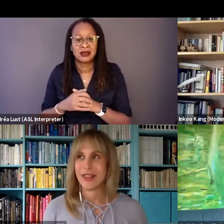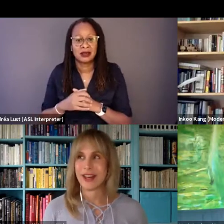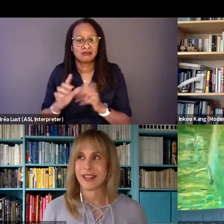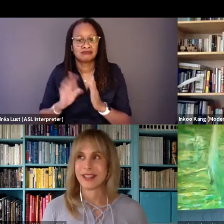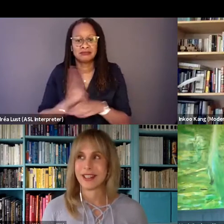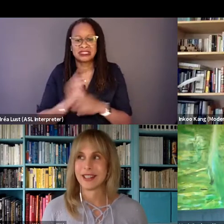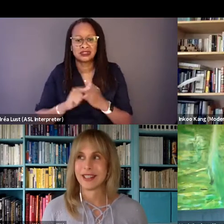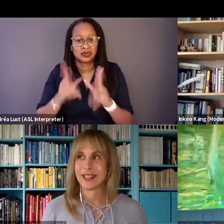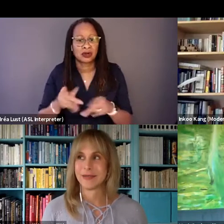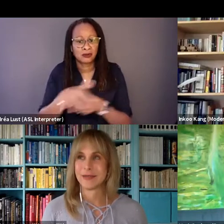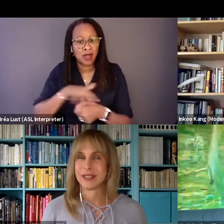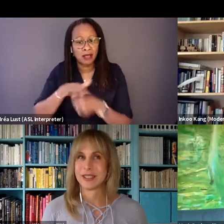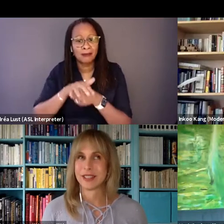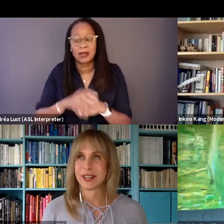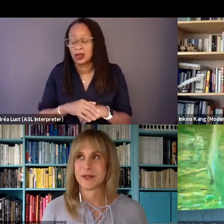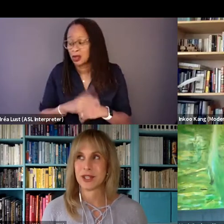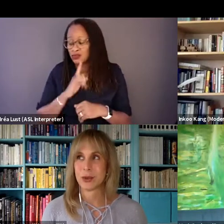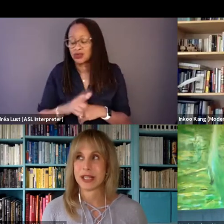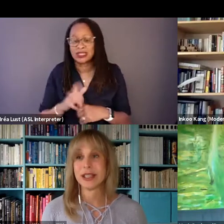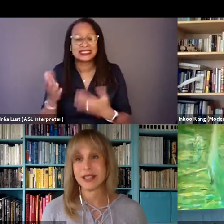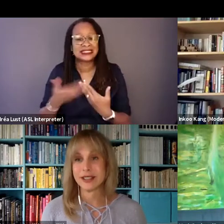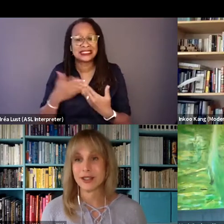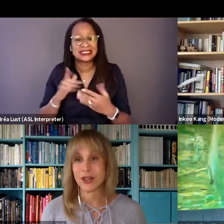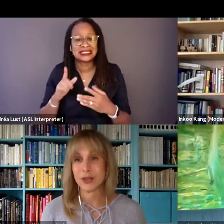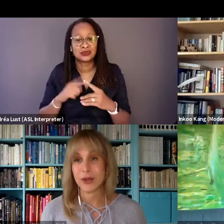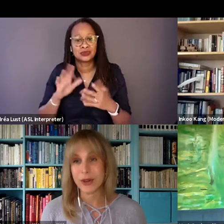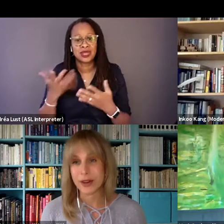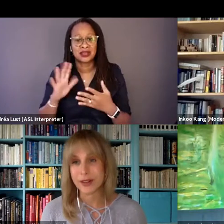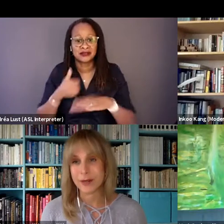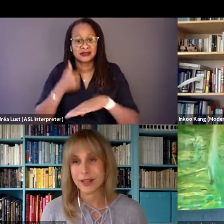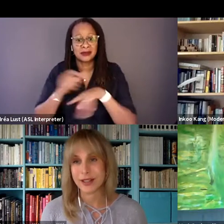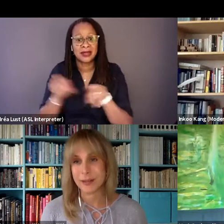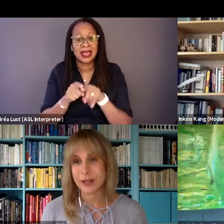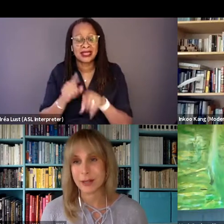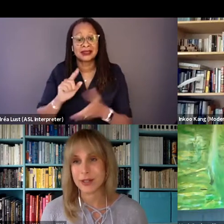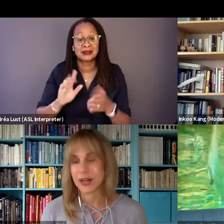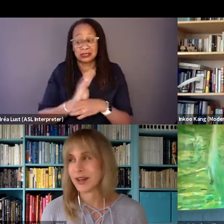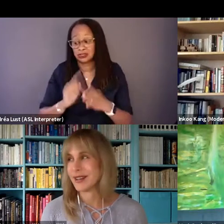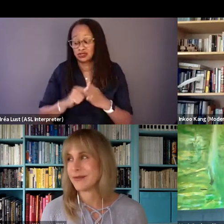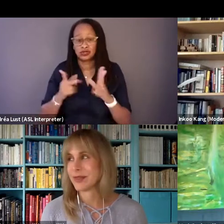that it's easy to kind of situate Liz as an entrepreneur being a libertarian.